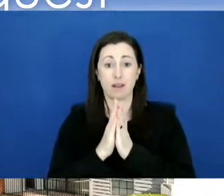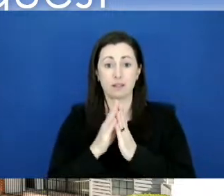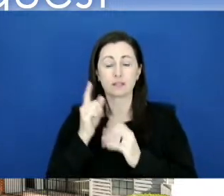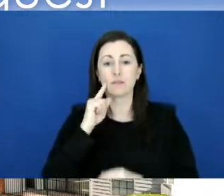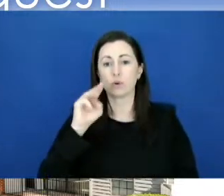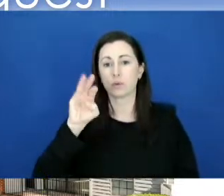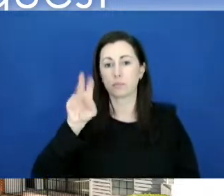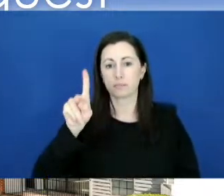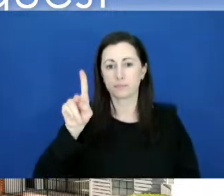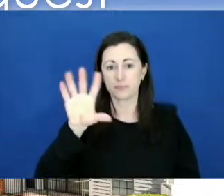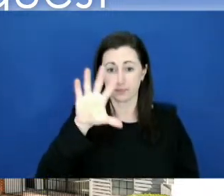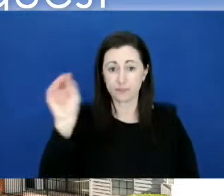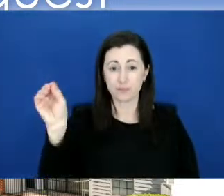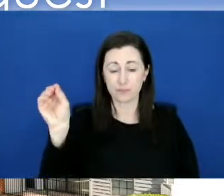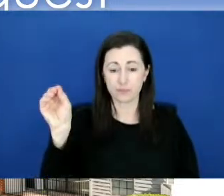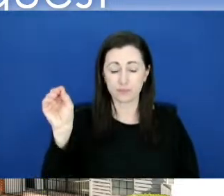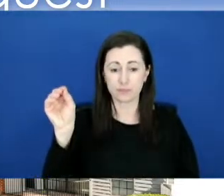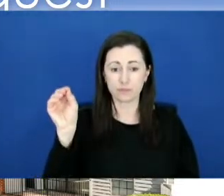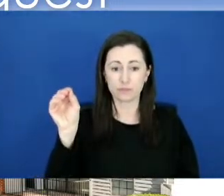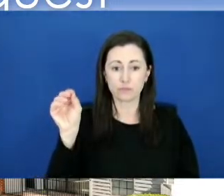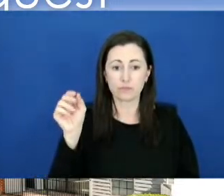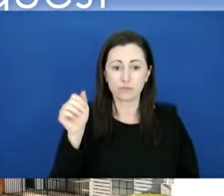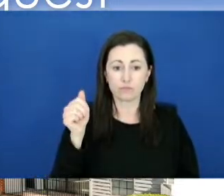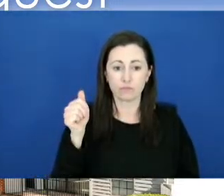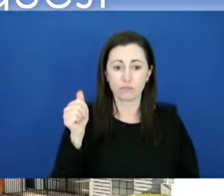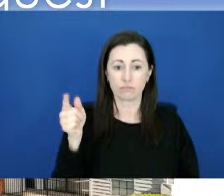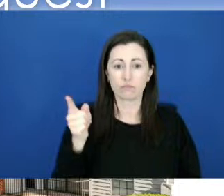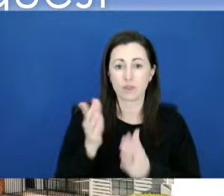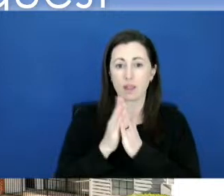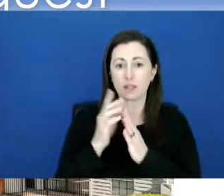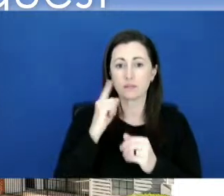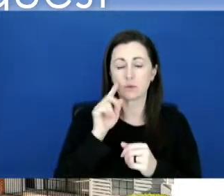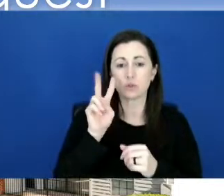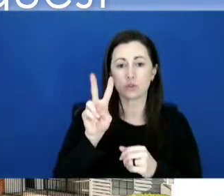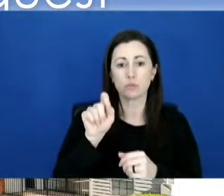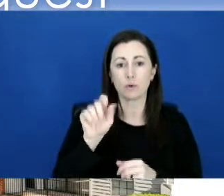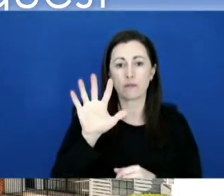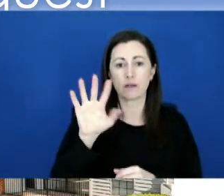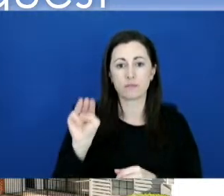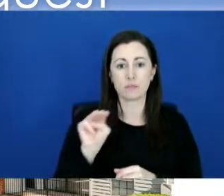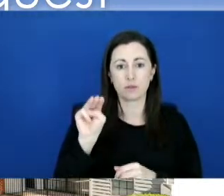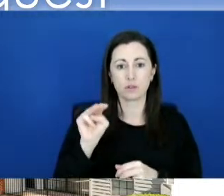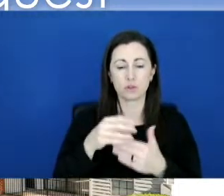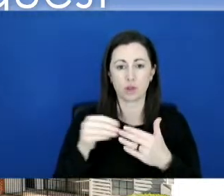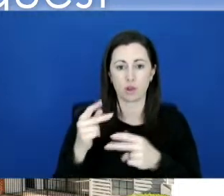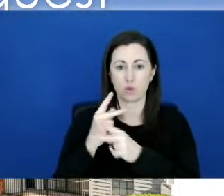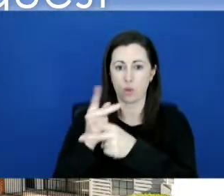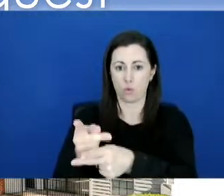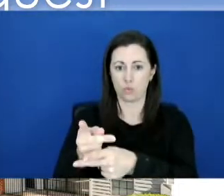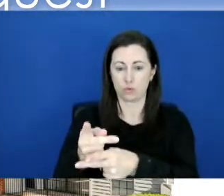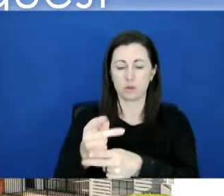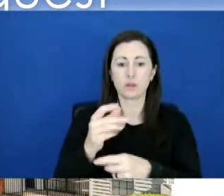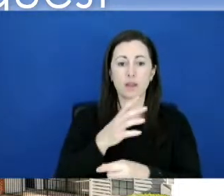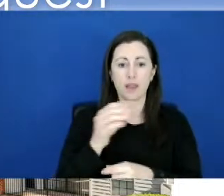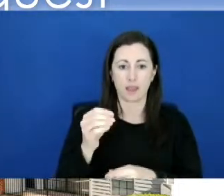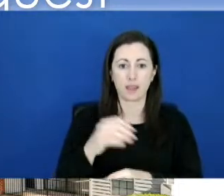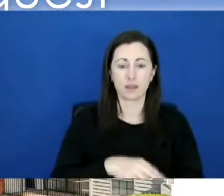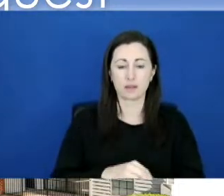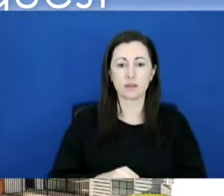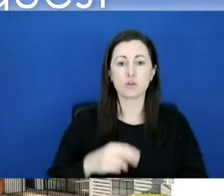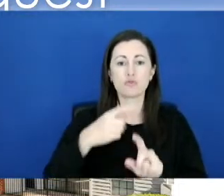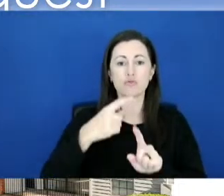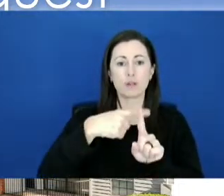SO THIS PARTICULAR ASK IS FOR